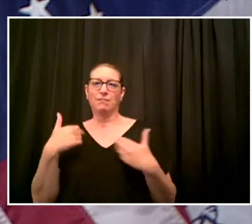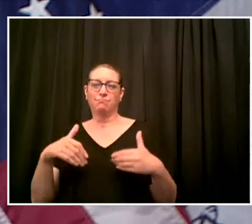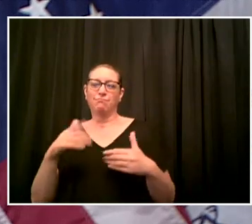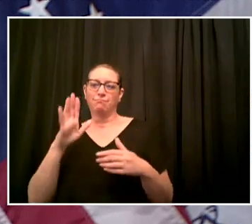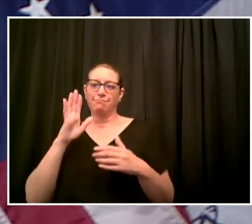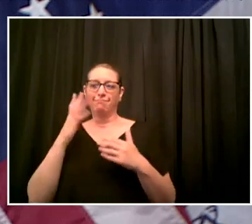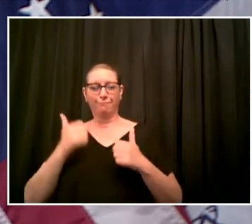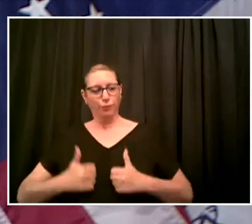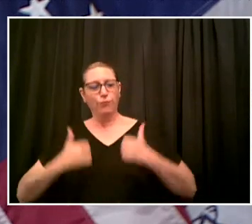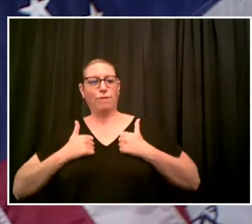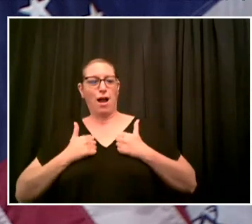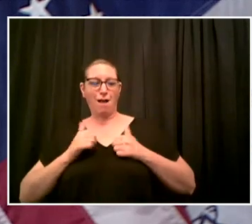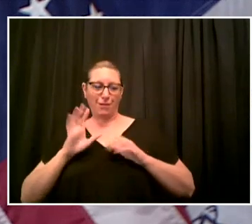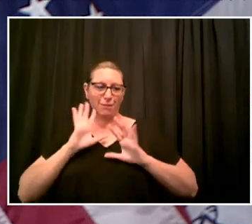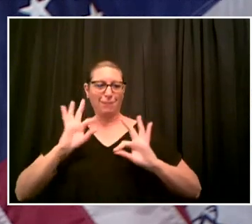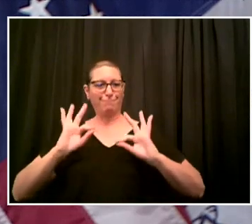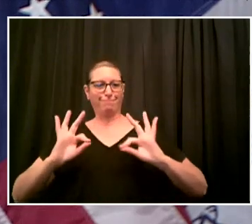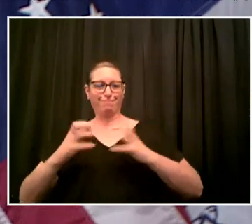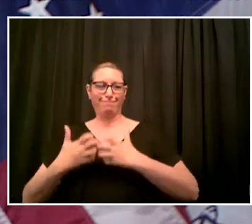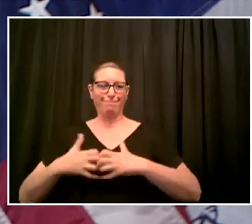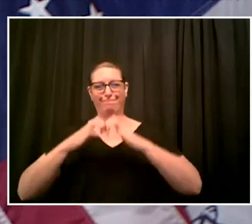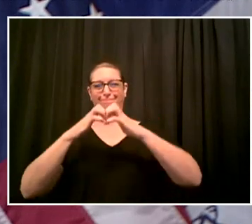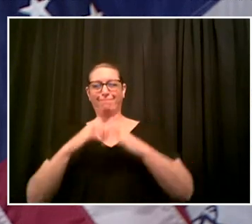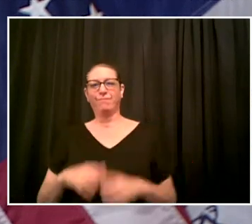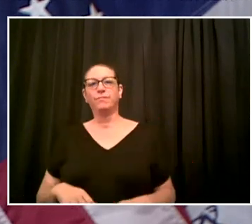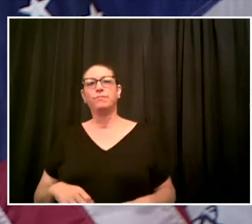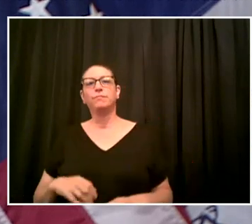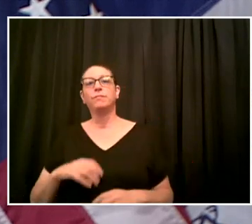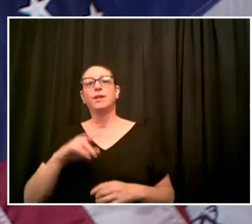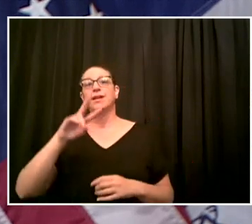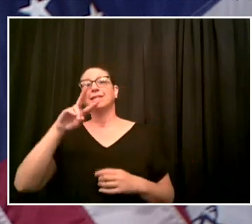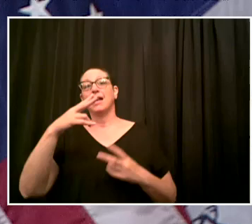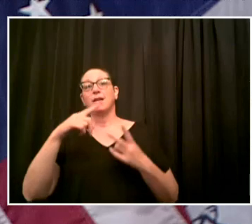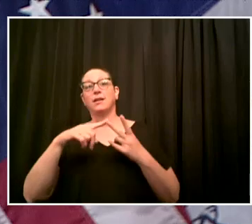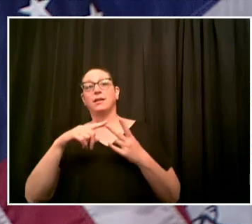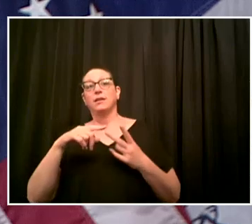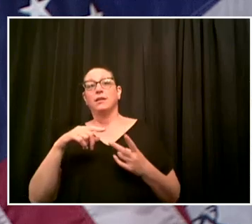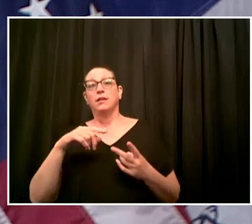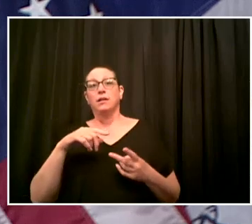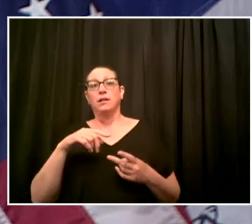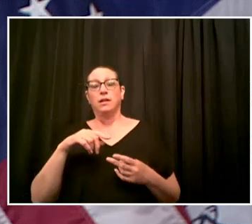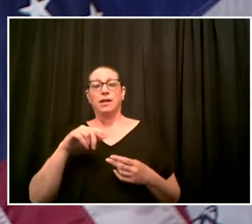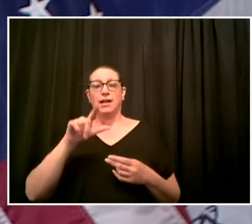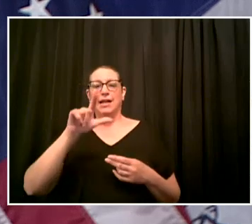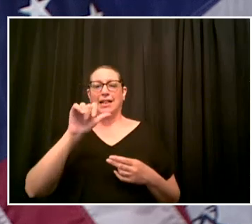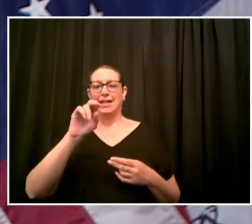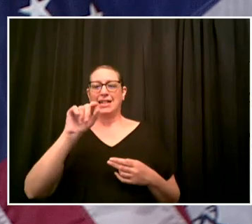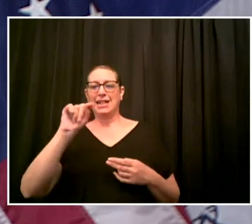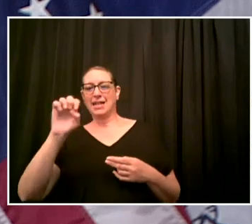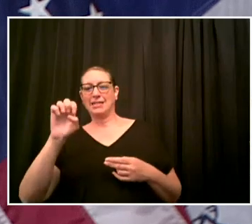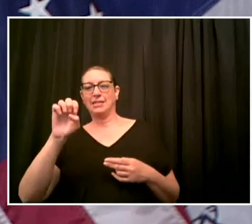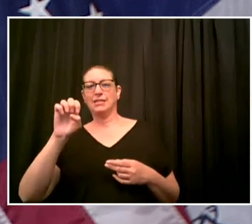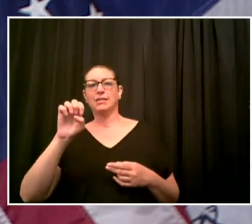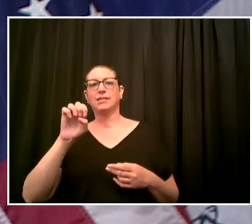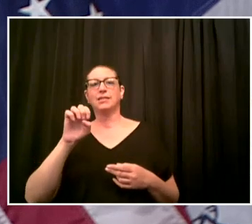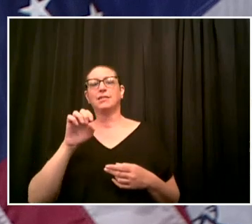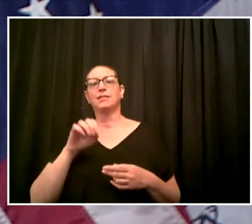BRIGHT FUTURE FOR THEM AND THANK YOU FOR YOUR LEADERSIHP. NOW WE WELCOME LYNETTE. GOOD